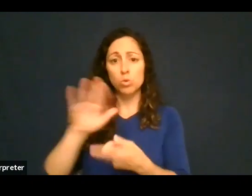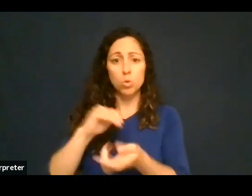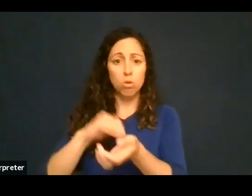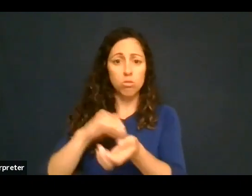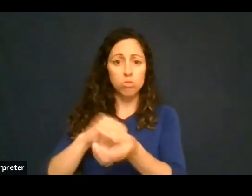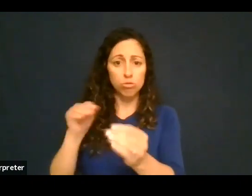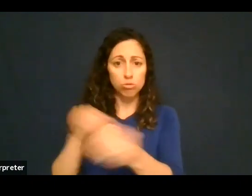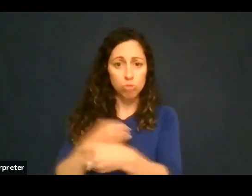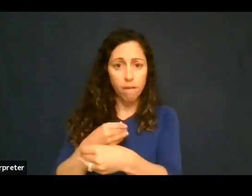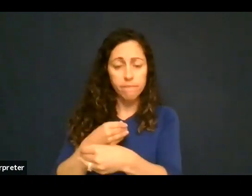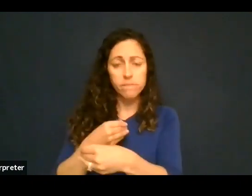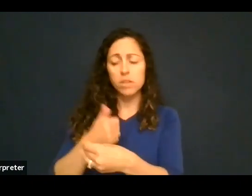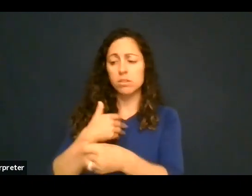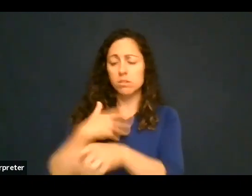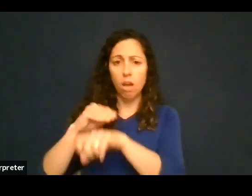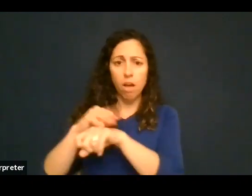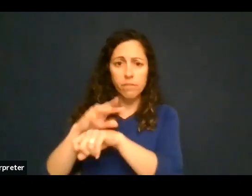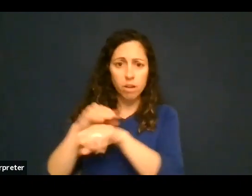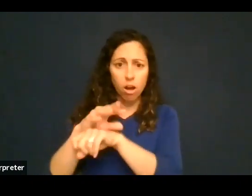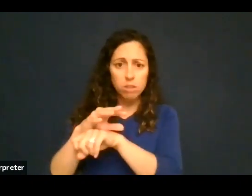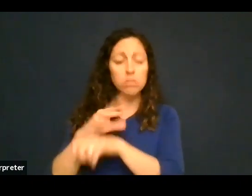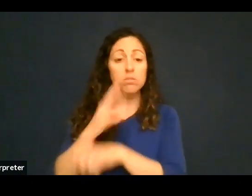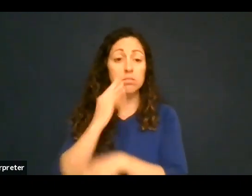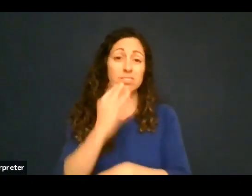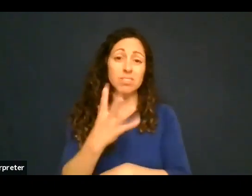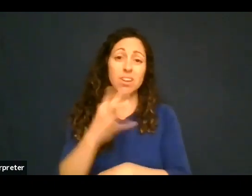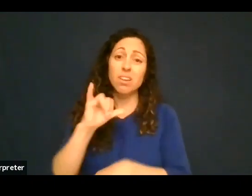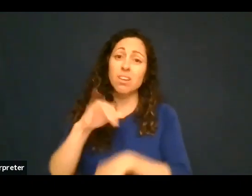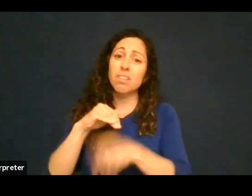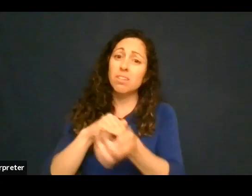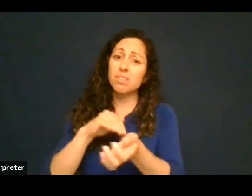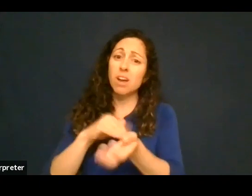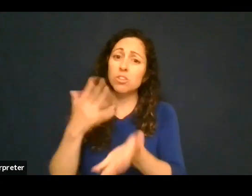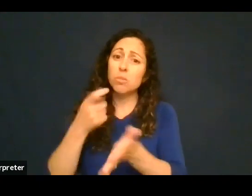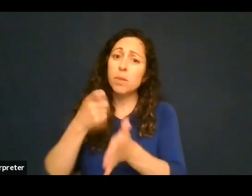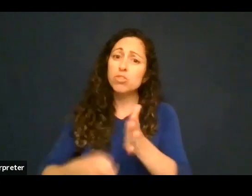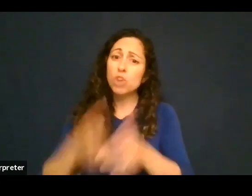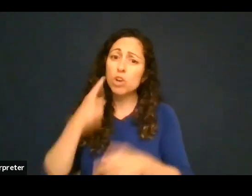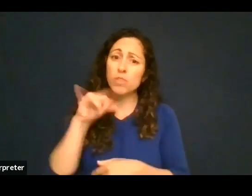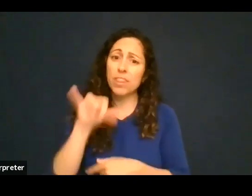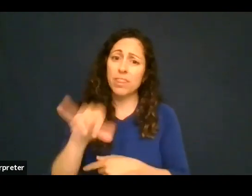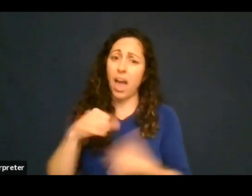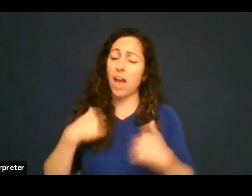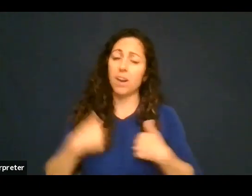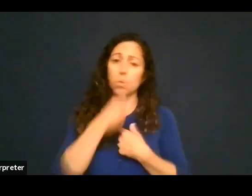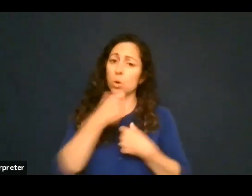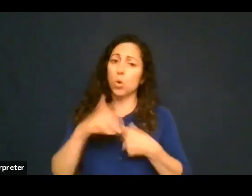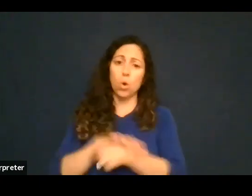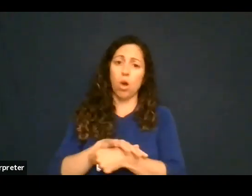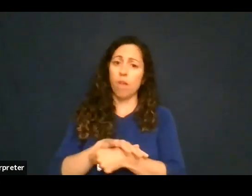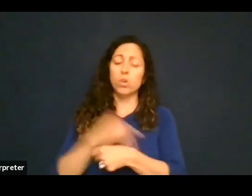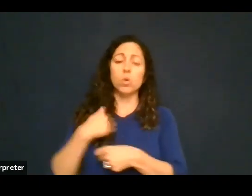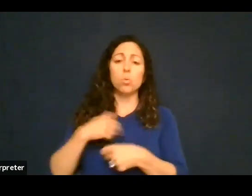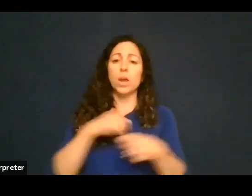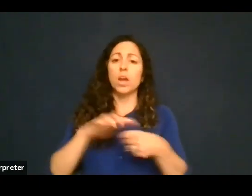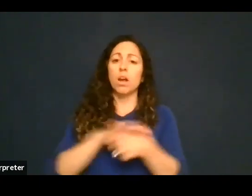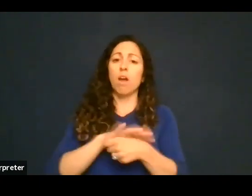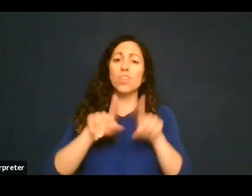the clinician may charge you for that consult. We don't actually cover that. We cover the cost of the testing, which is several thousand dollars, and we cover